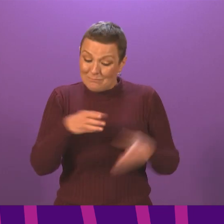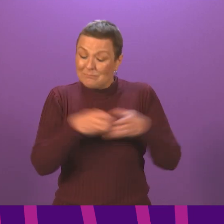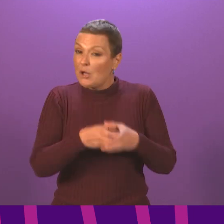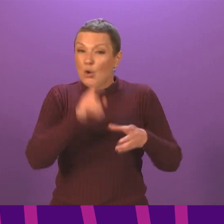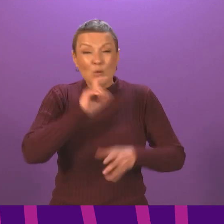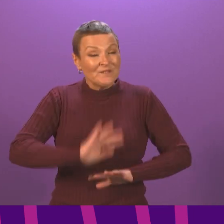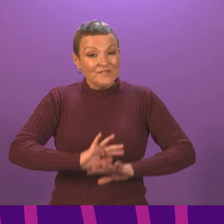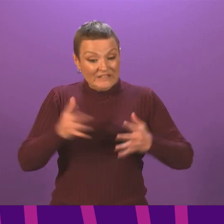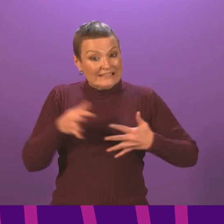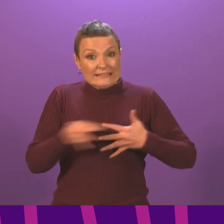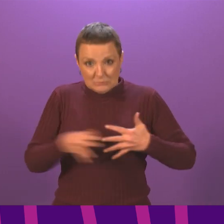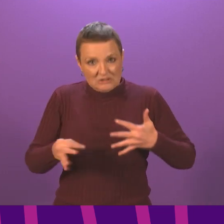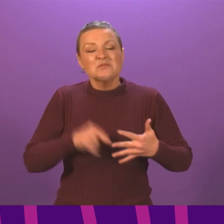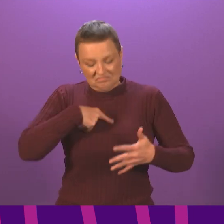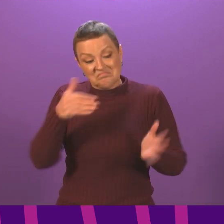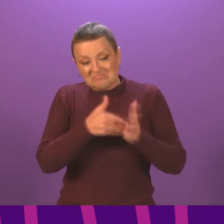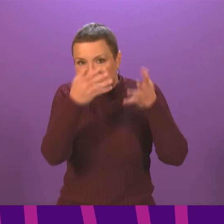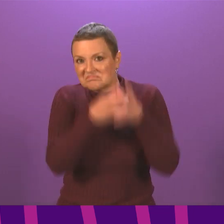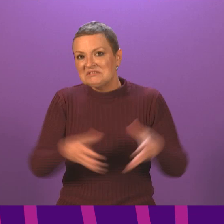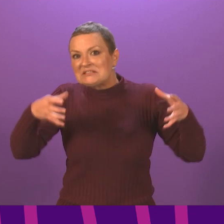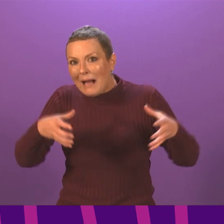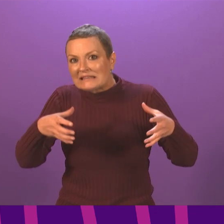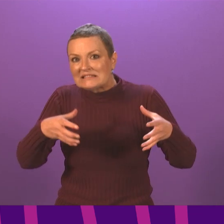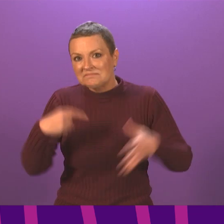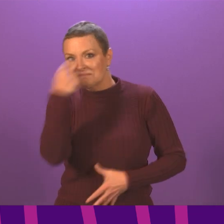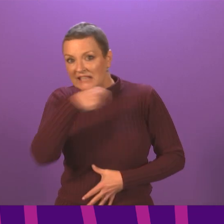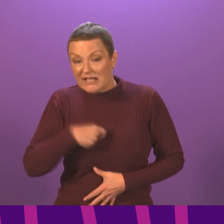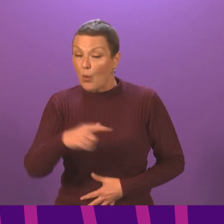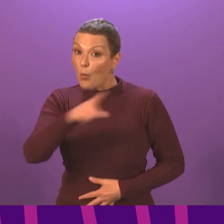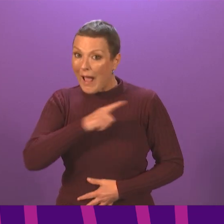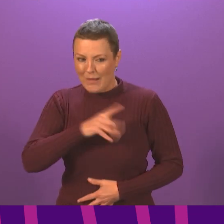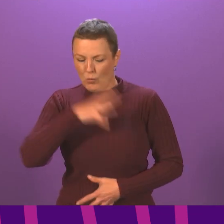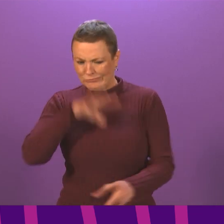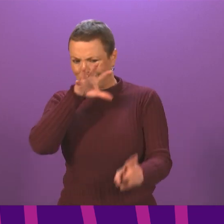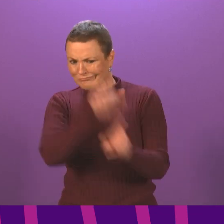testing to entire groups and communities, to help us find positive cases even before